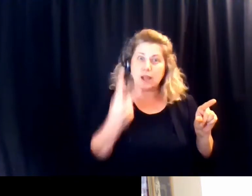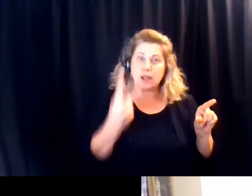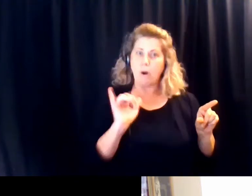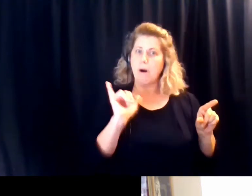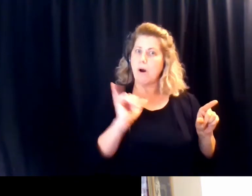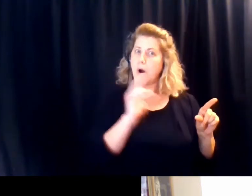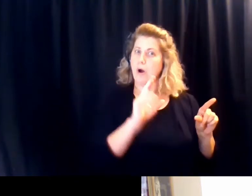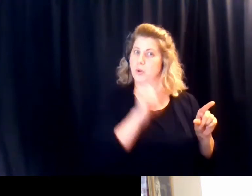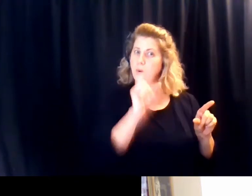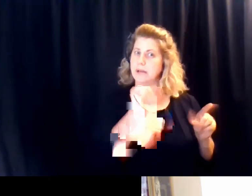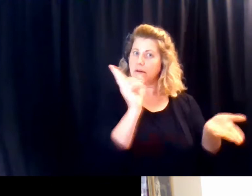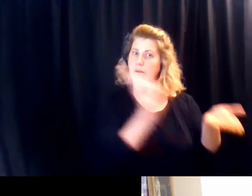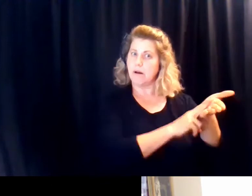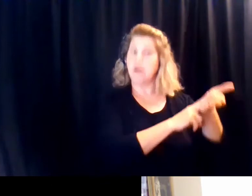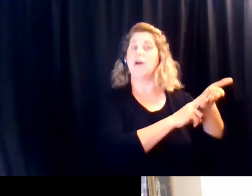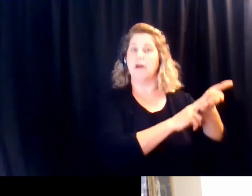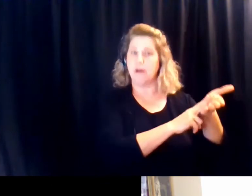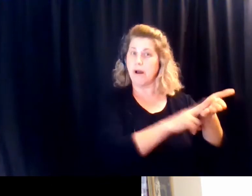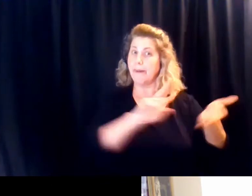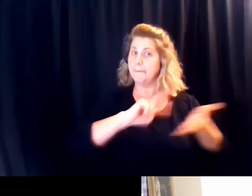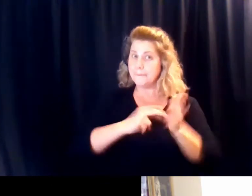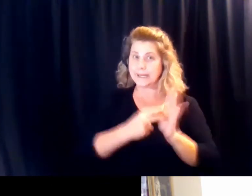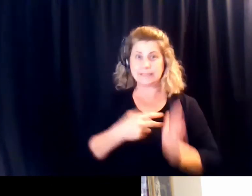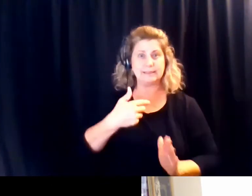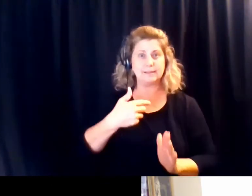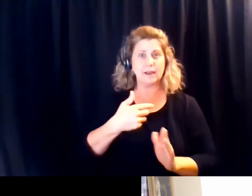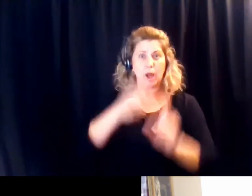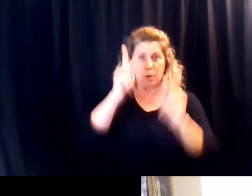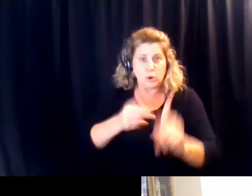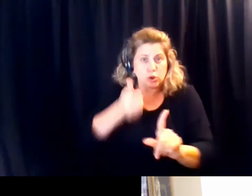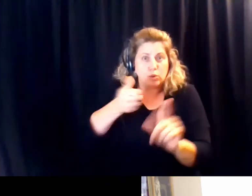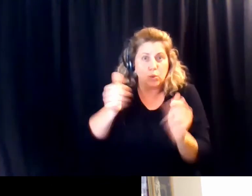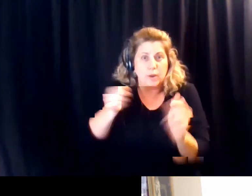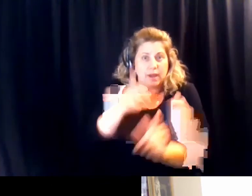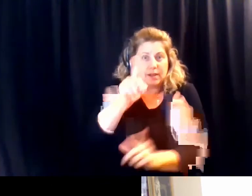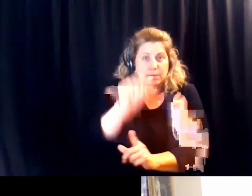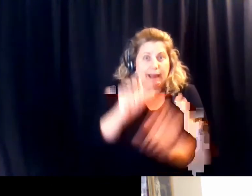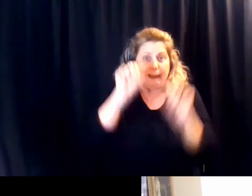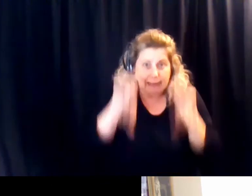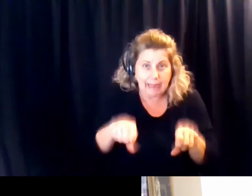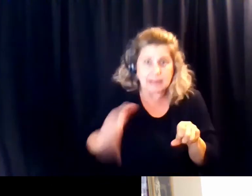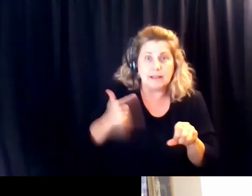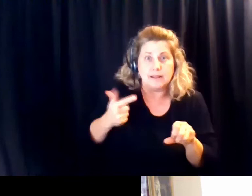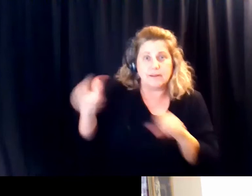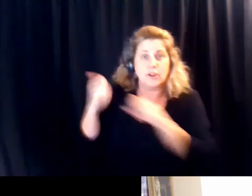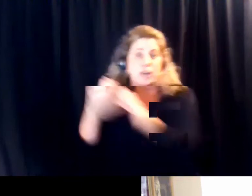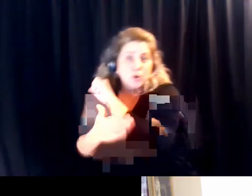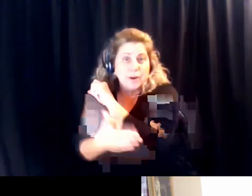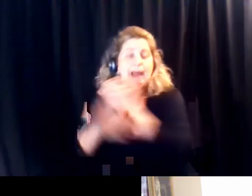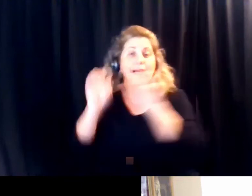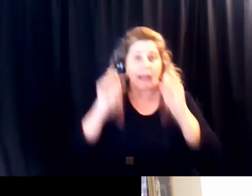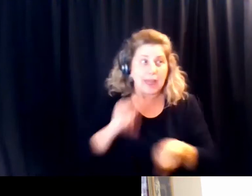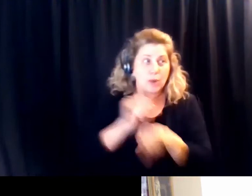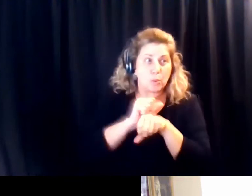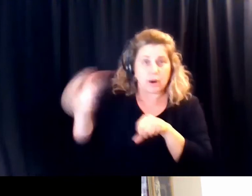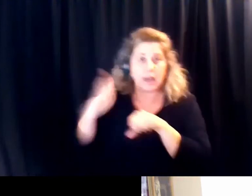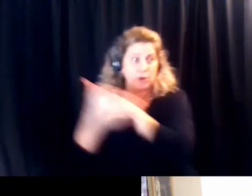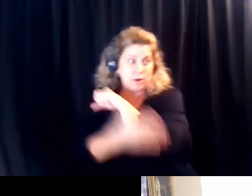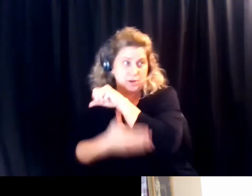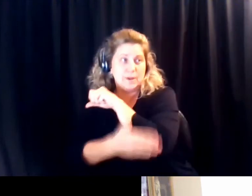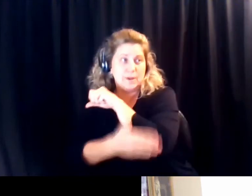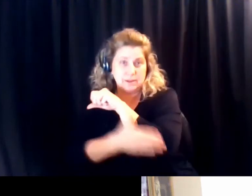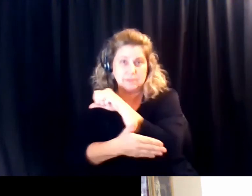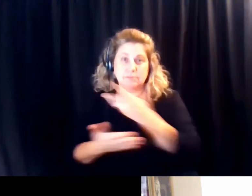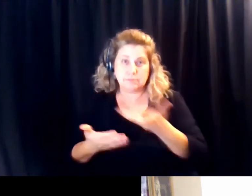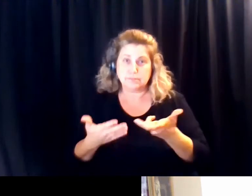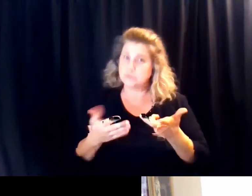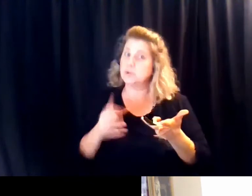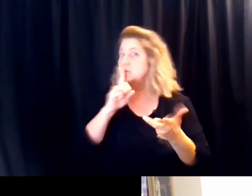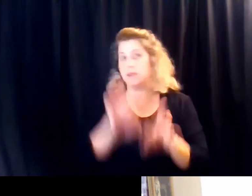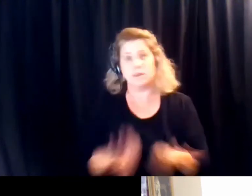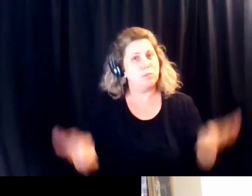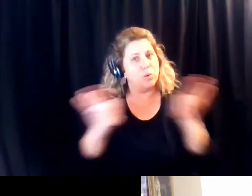Judith Heumann: Get the CRP be reintroduced with the more educated disability population in the US and working with their senators to explain why it is essential that we get